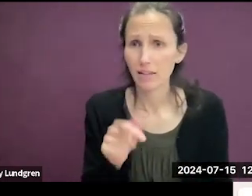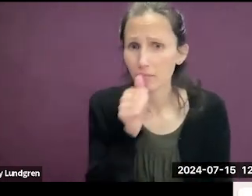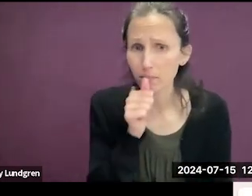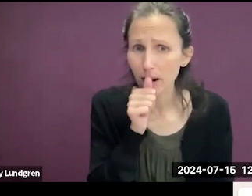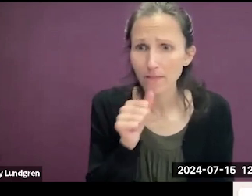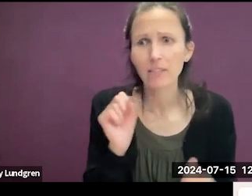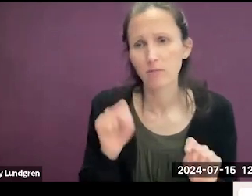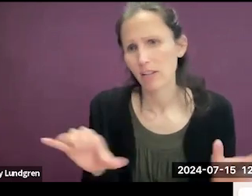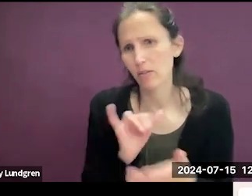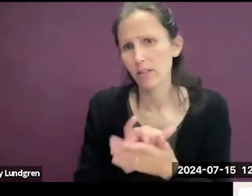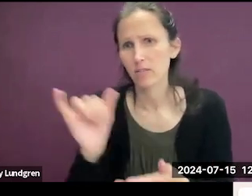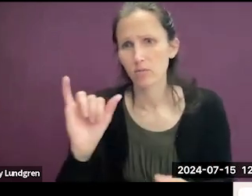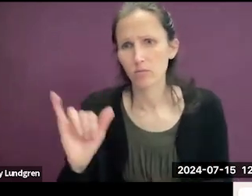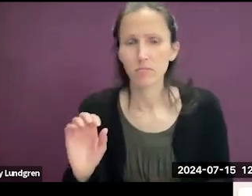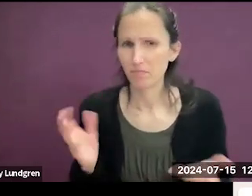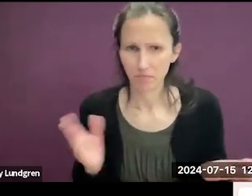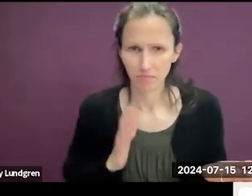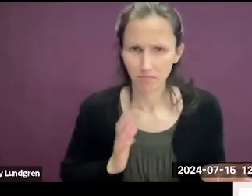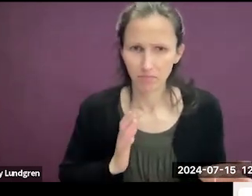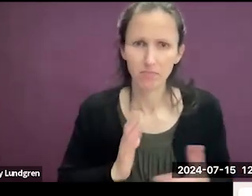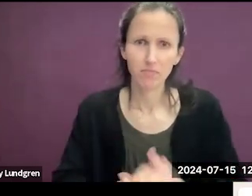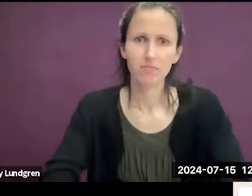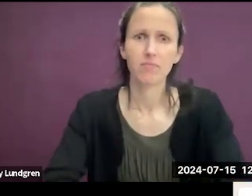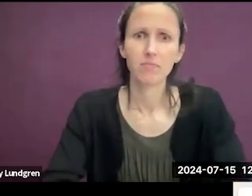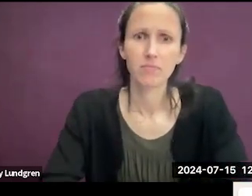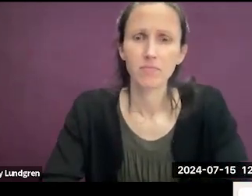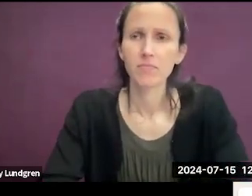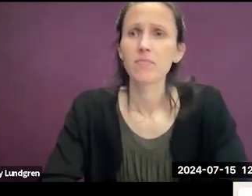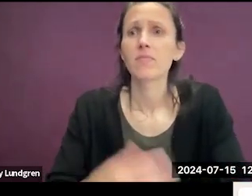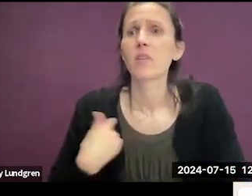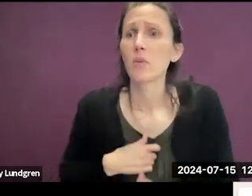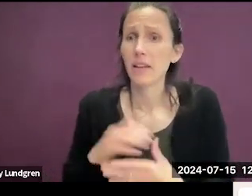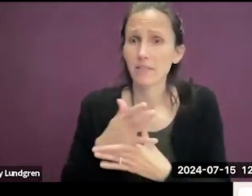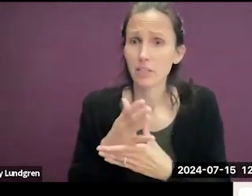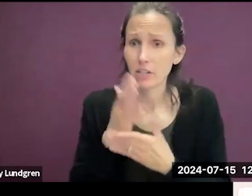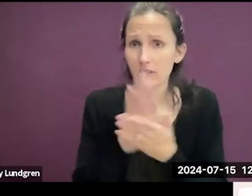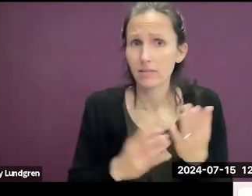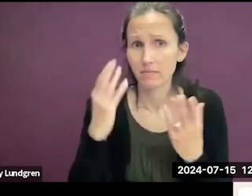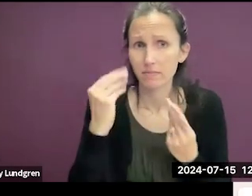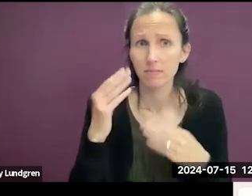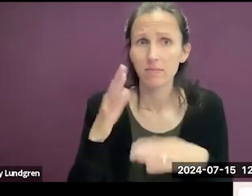you can do that as well. That's perfectly fine. We have shared some information on the latter slides